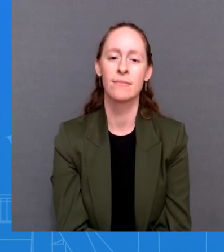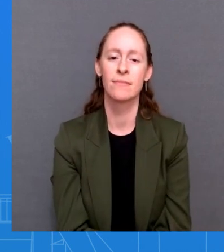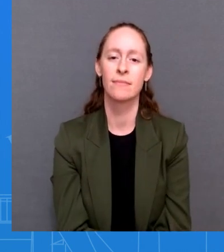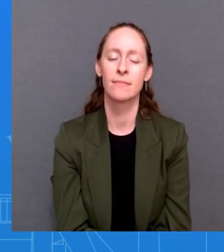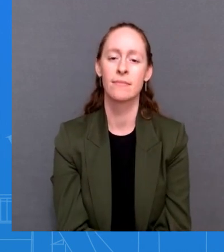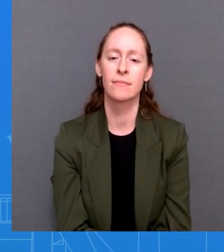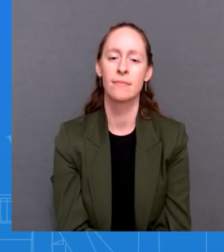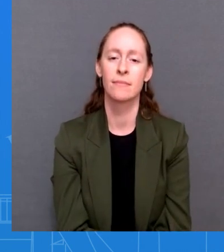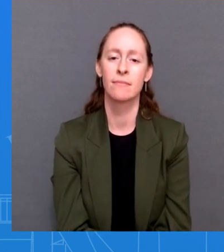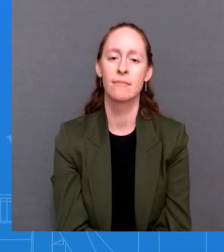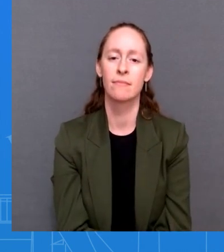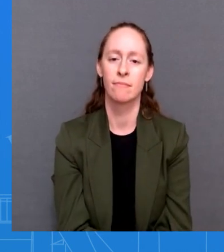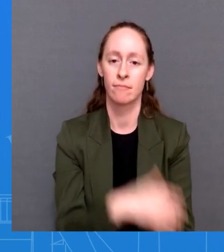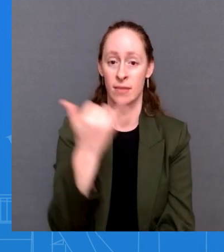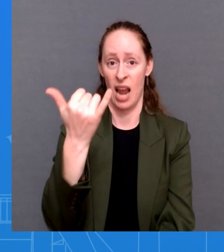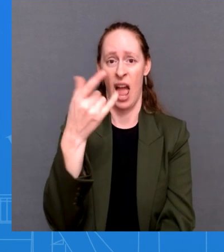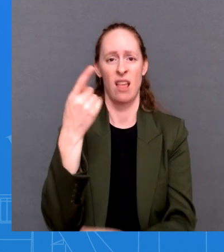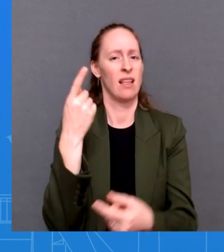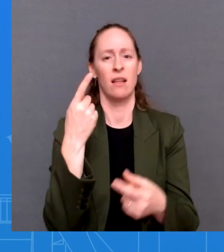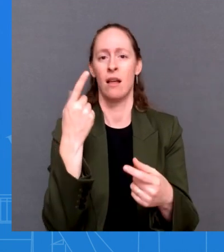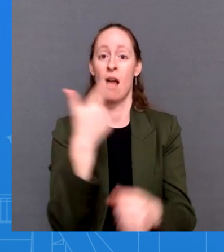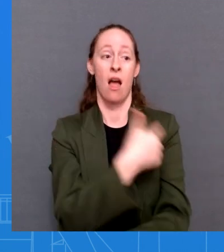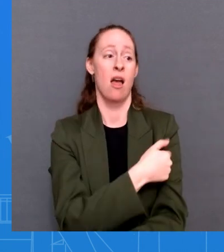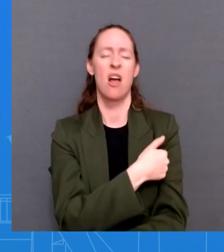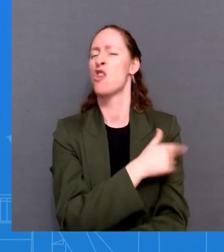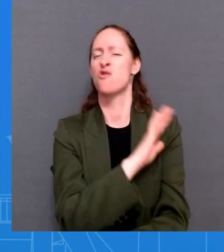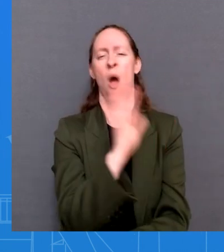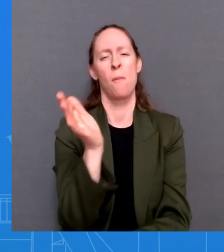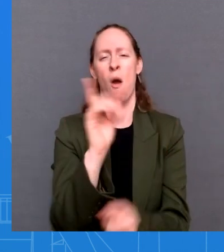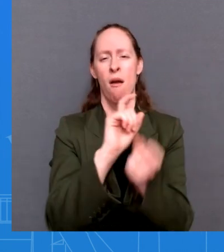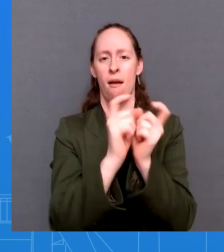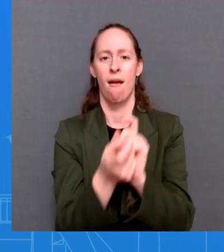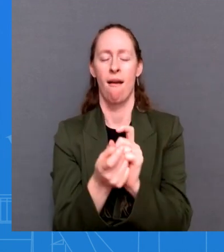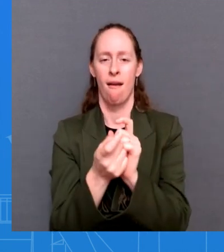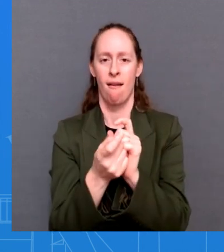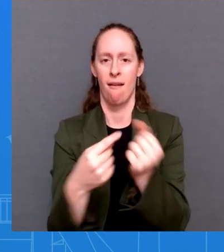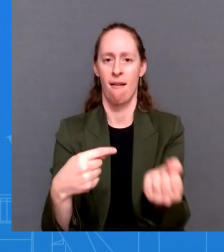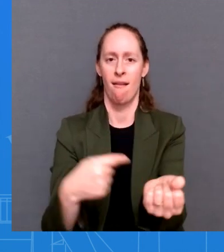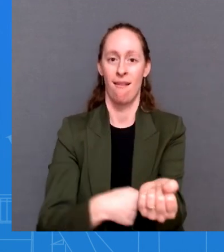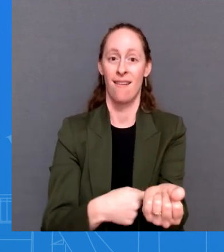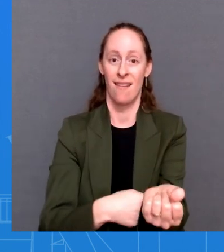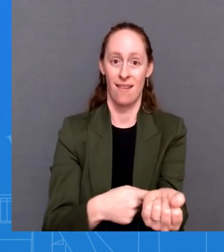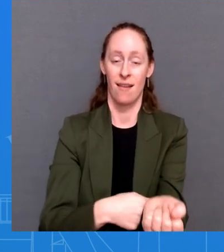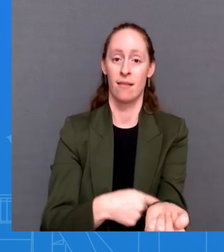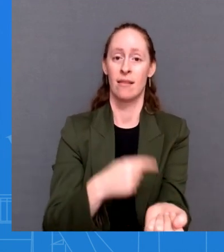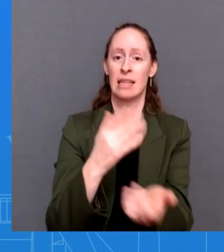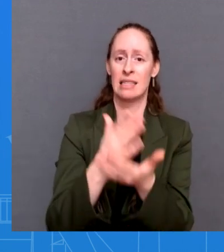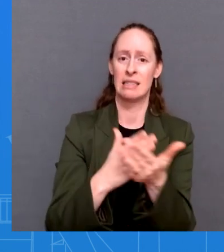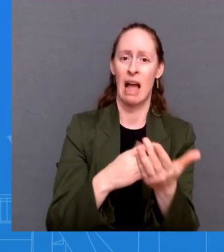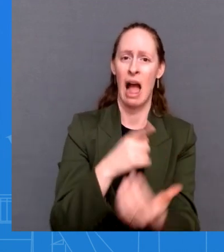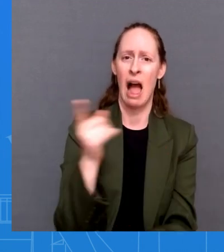who say that the technique may be more painful or uncomfortable and it can scar. Are you guys at all concerned